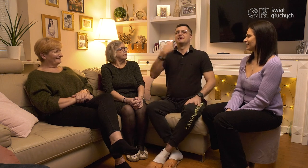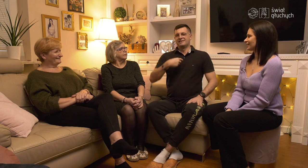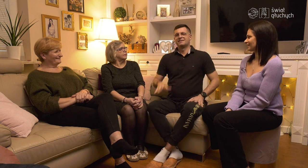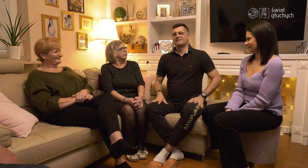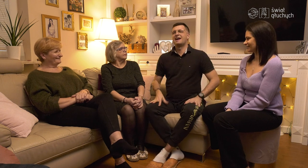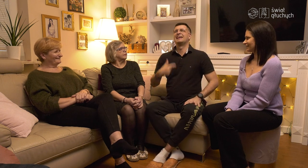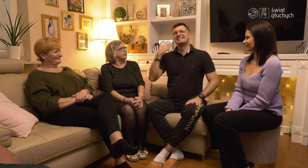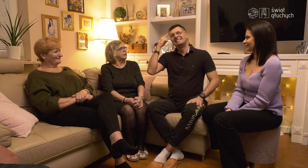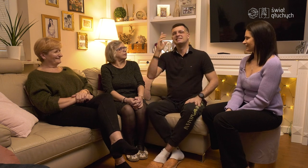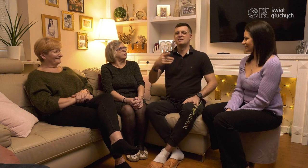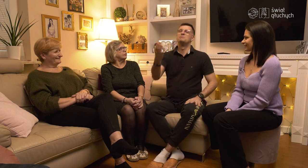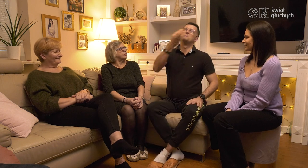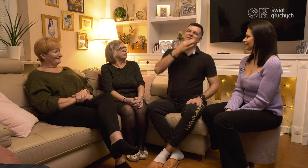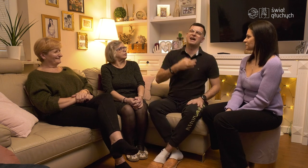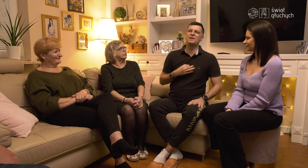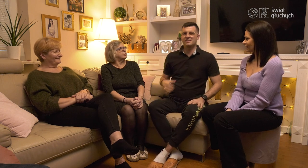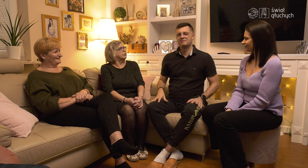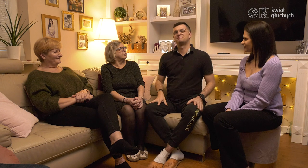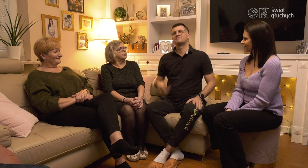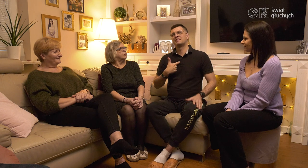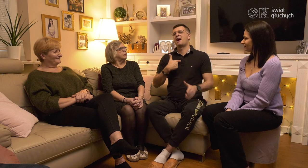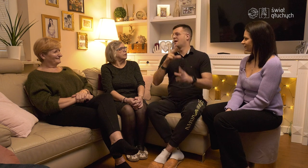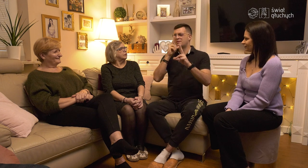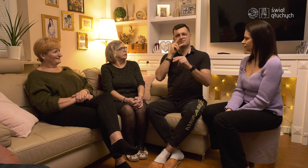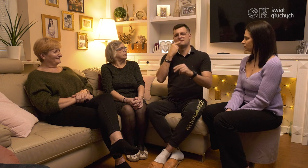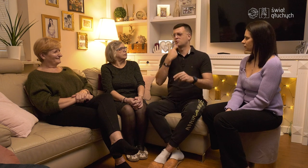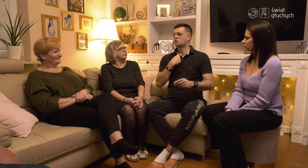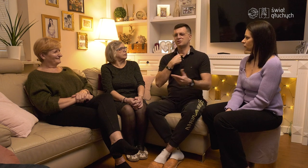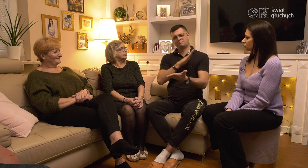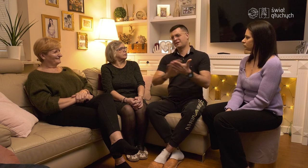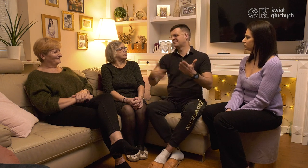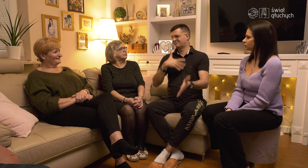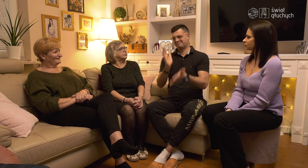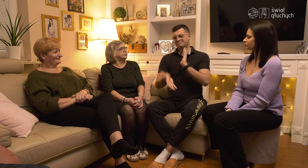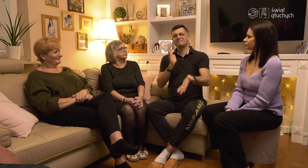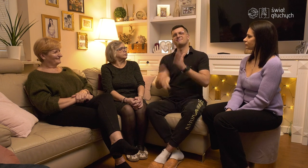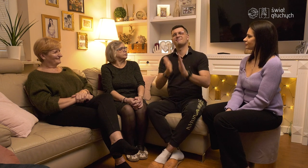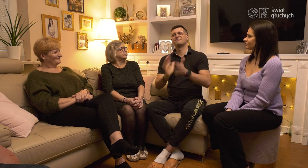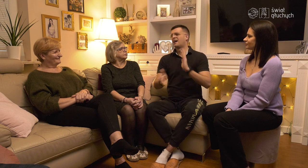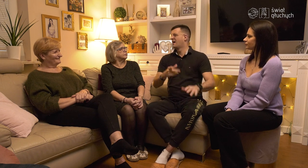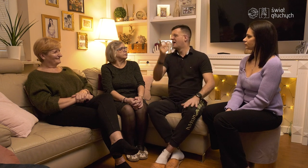Once I didn't prepare, I just happened to be chosen to answer. But I decided not to speak, just sign.